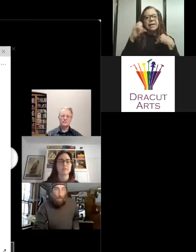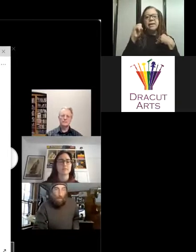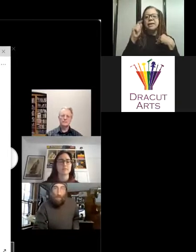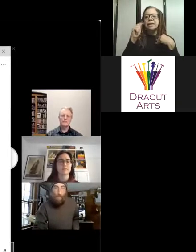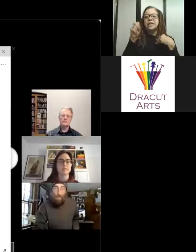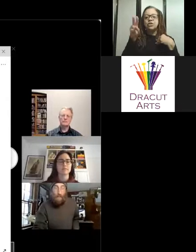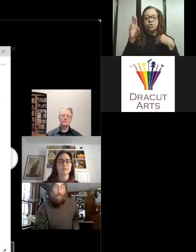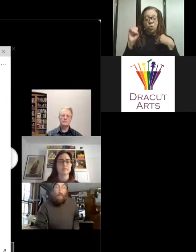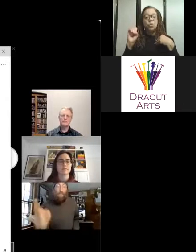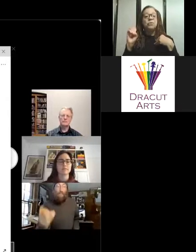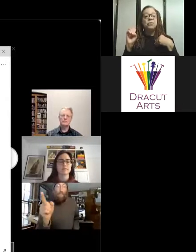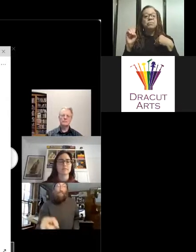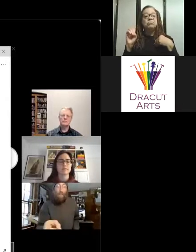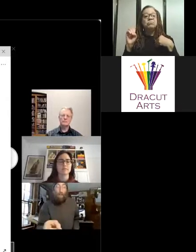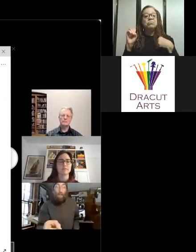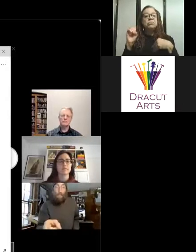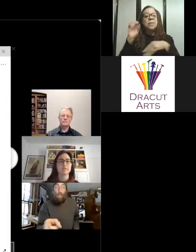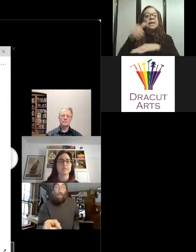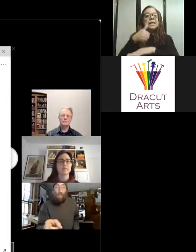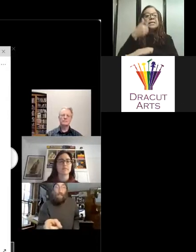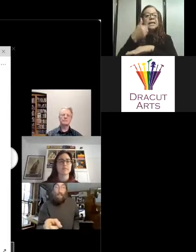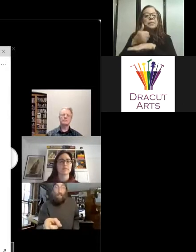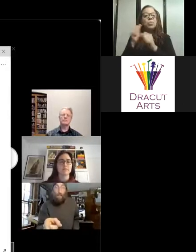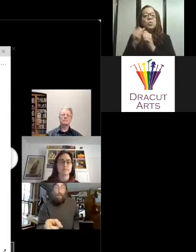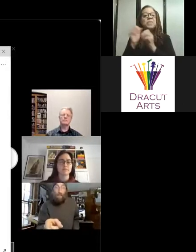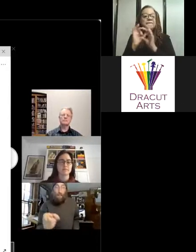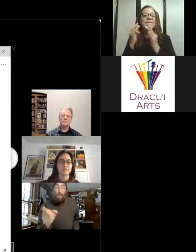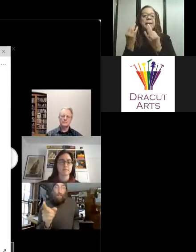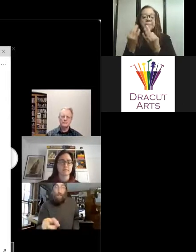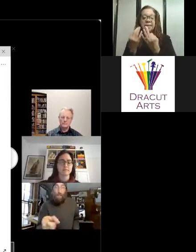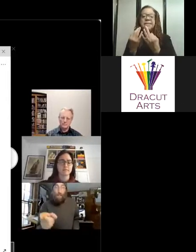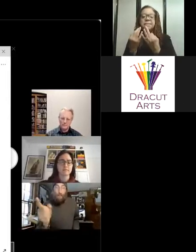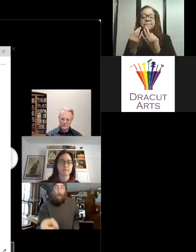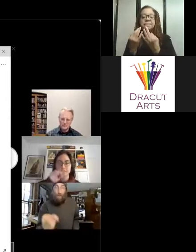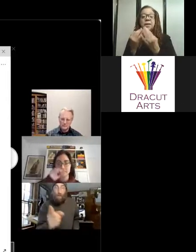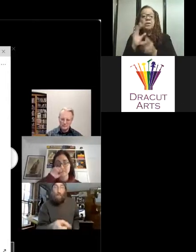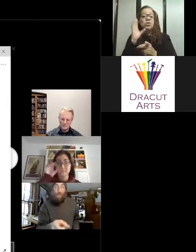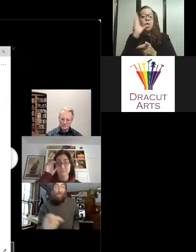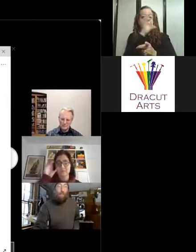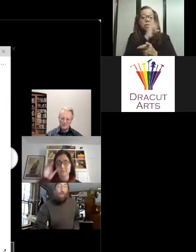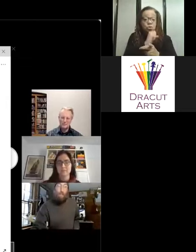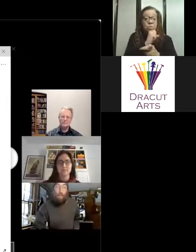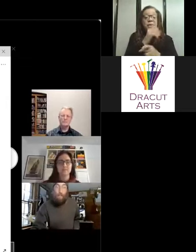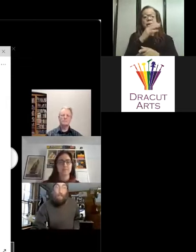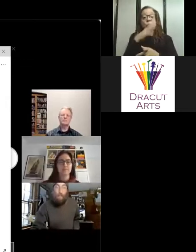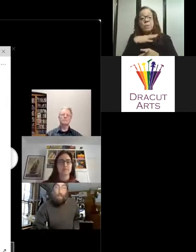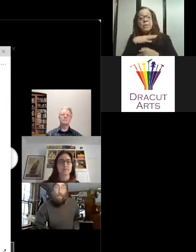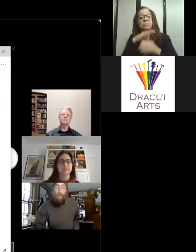bring the-- they they live with their families. He gives us that clue, so I'm assuming there are women and children also here at the hospital,